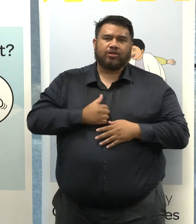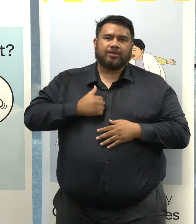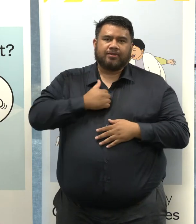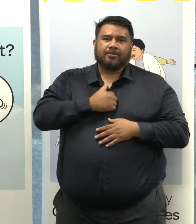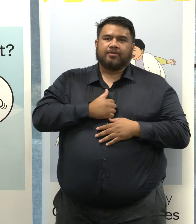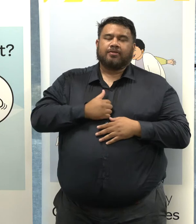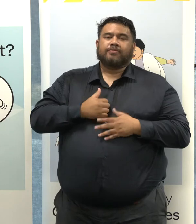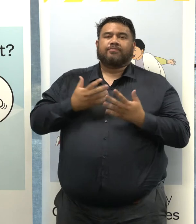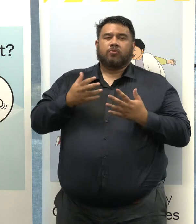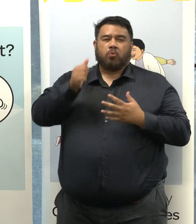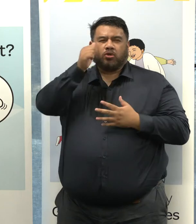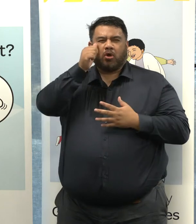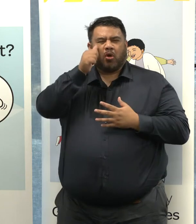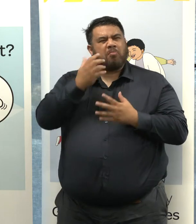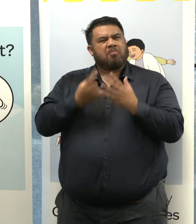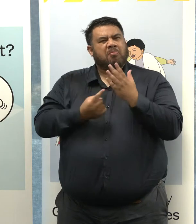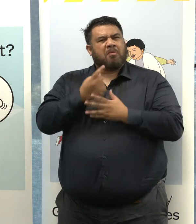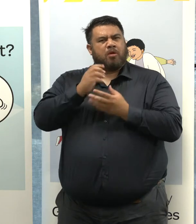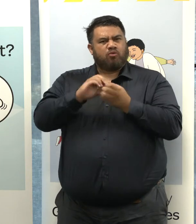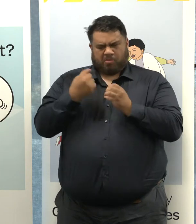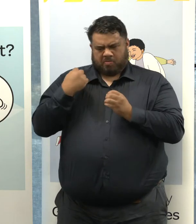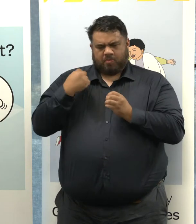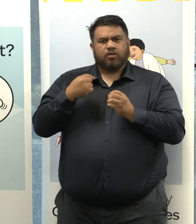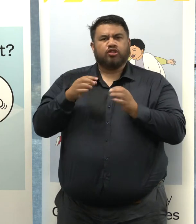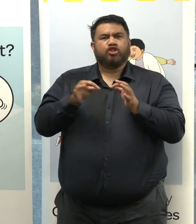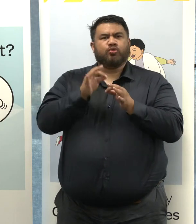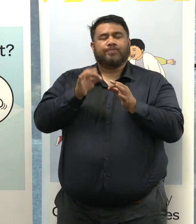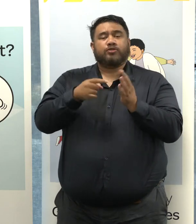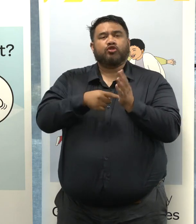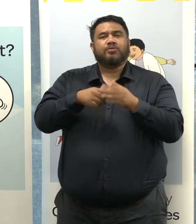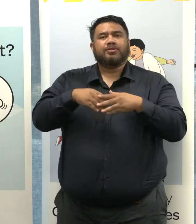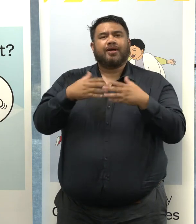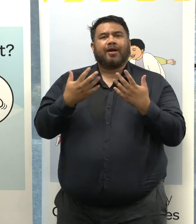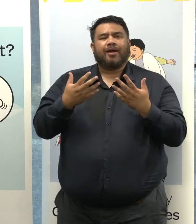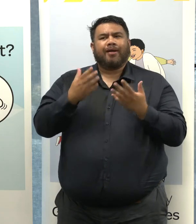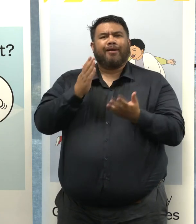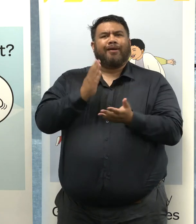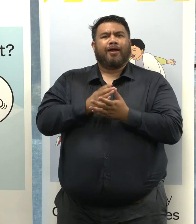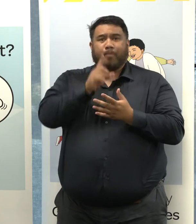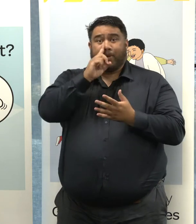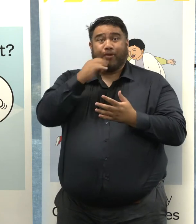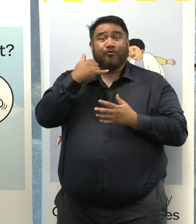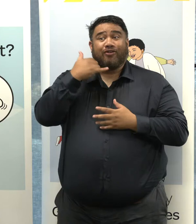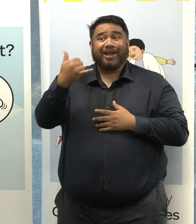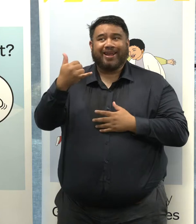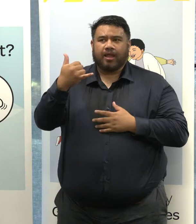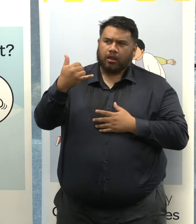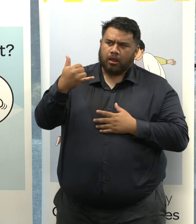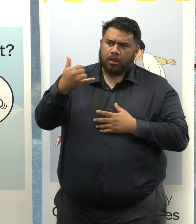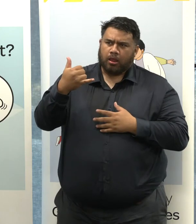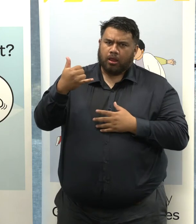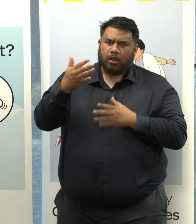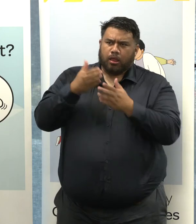have been trying hard, perhaps